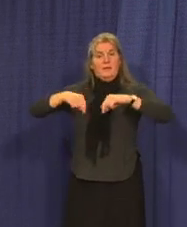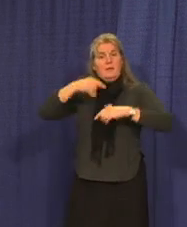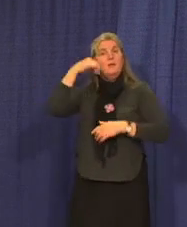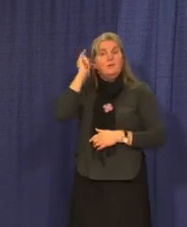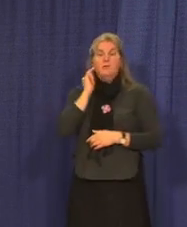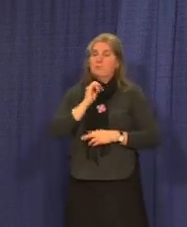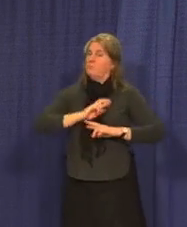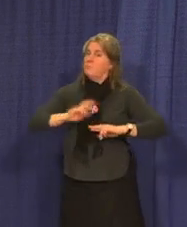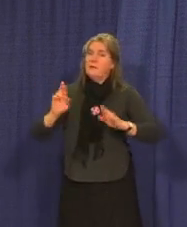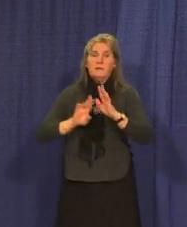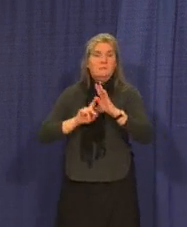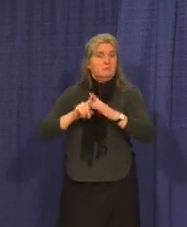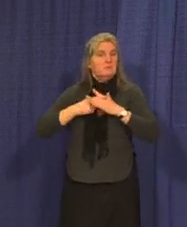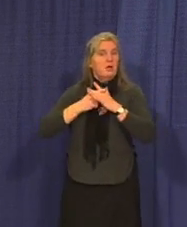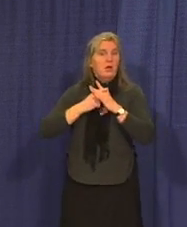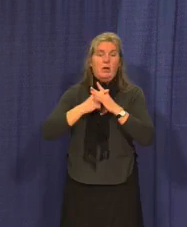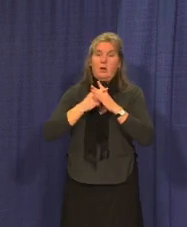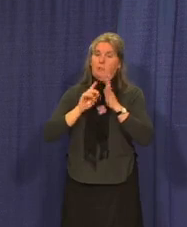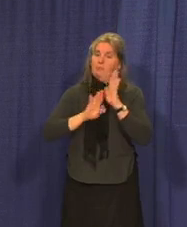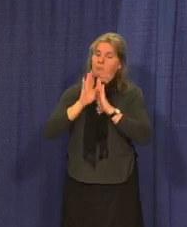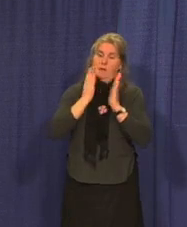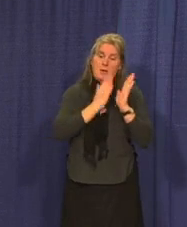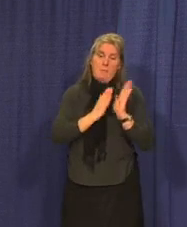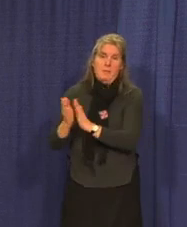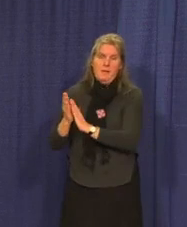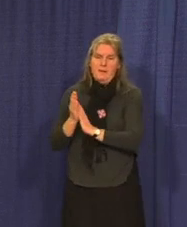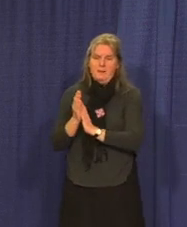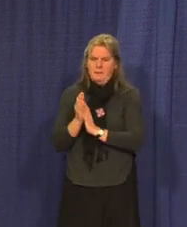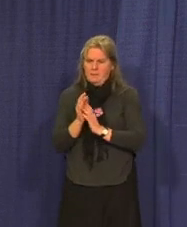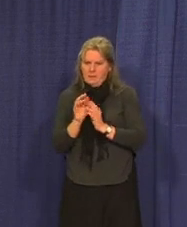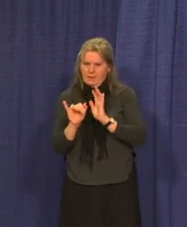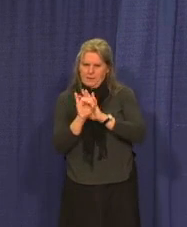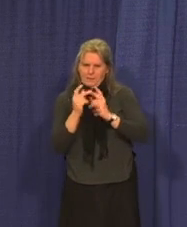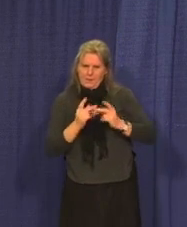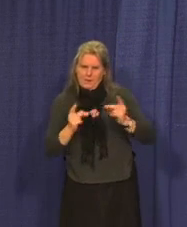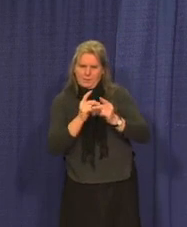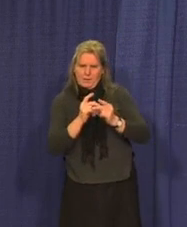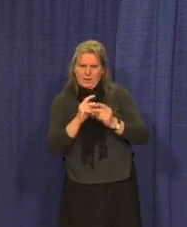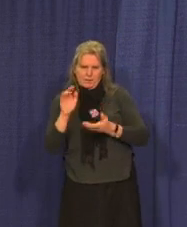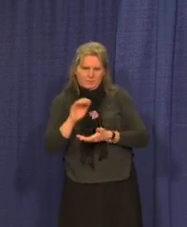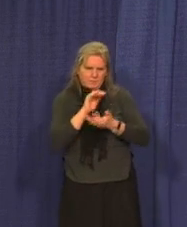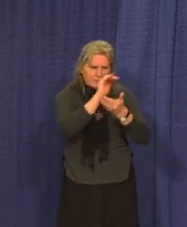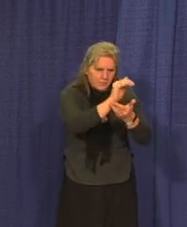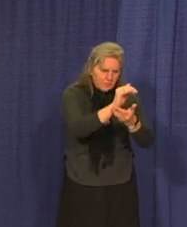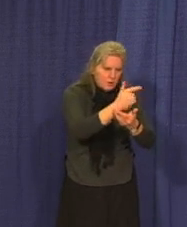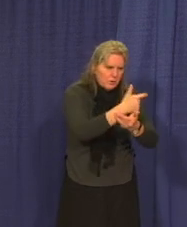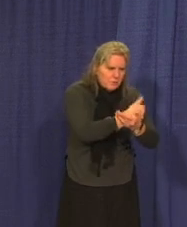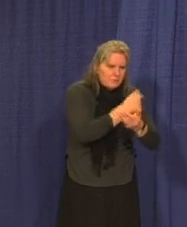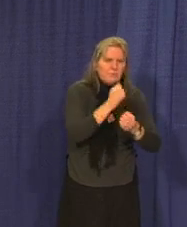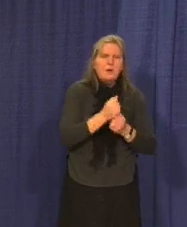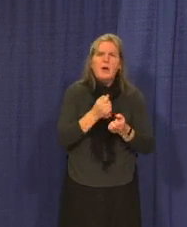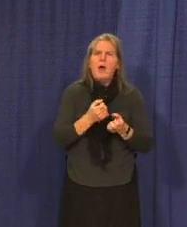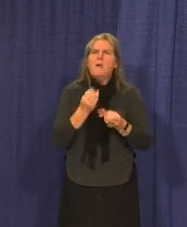Plans for the territory are already underway. And this includes identifying storage space, the number of